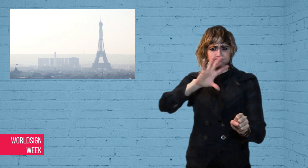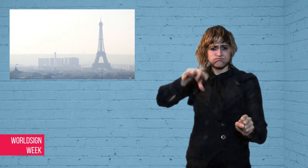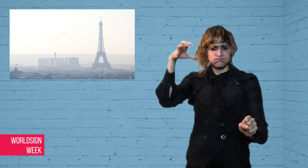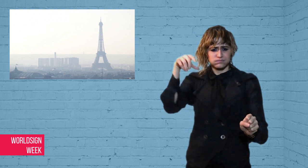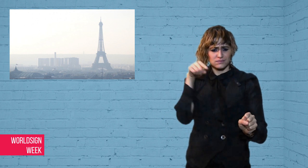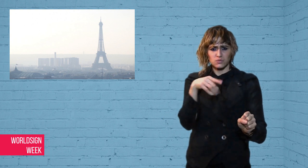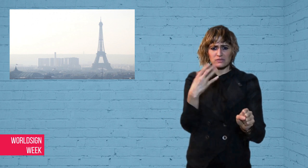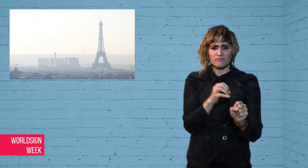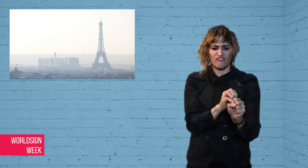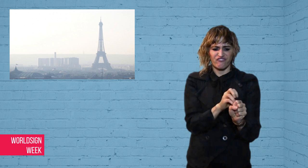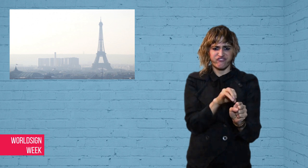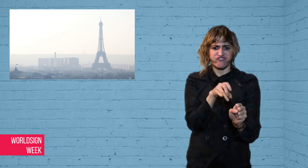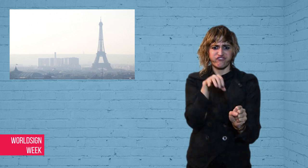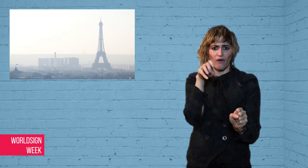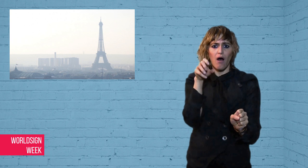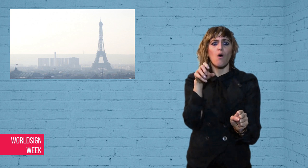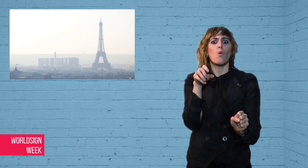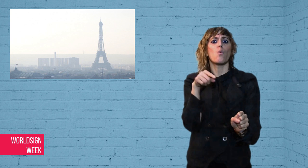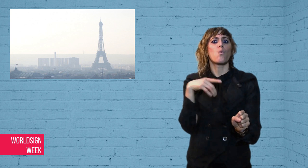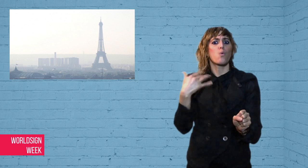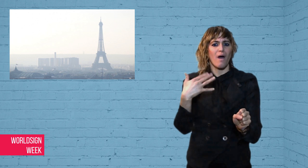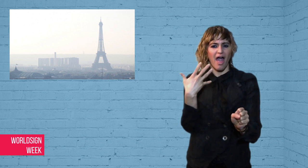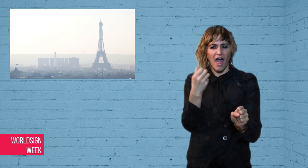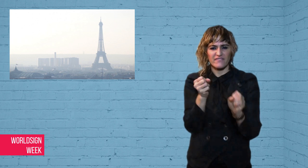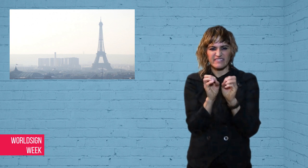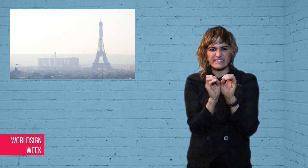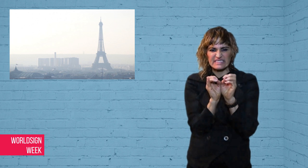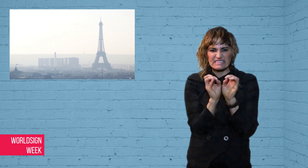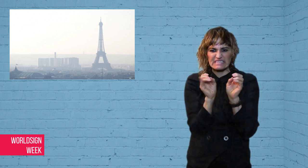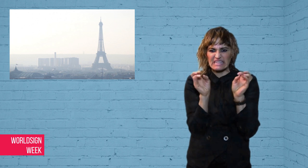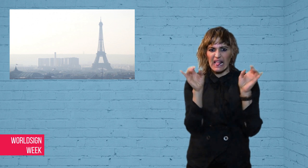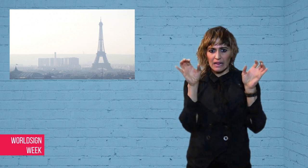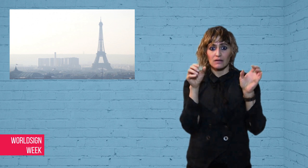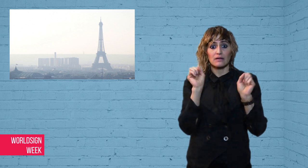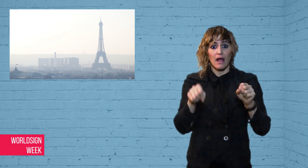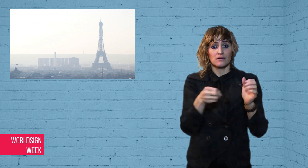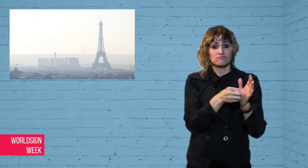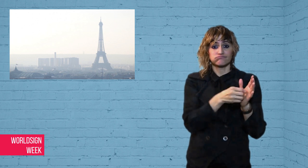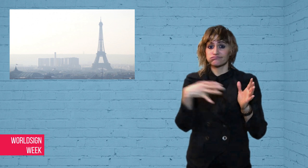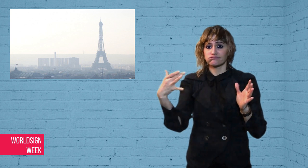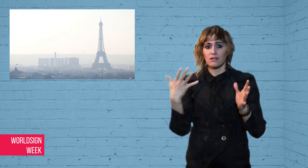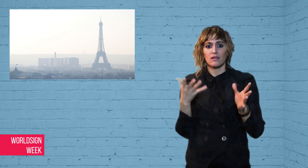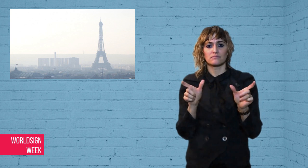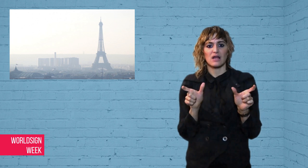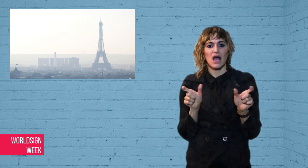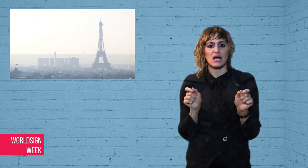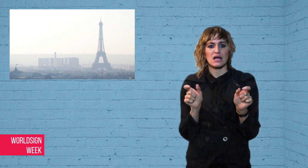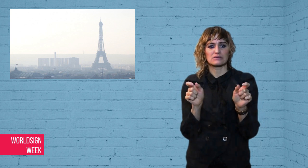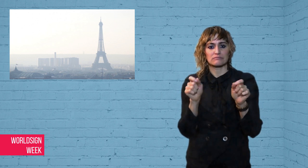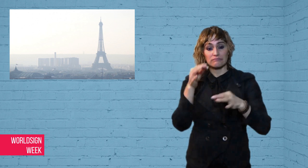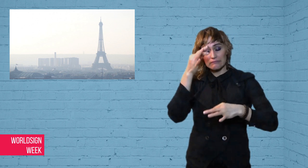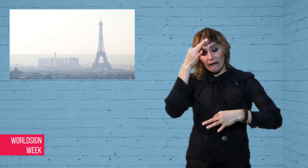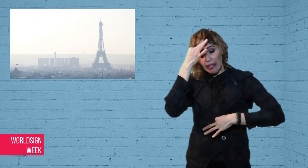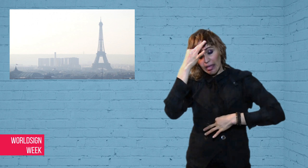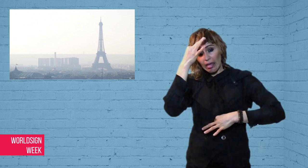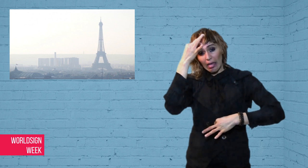According to the World Health Organization,